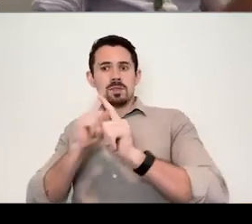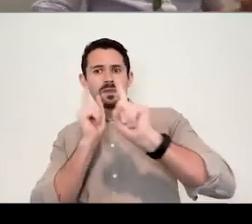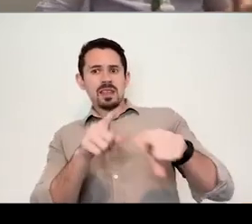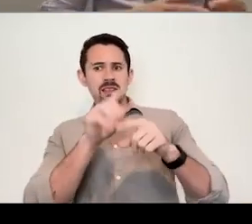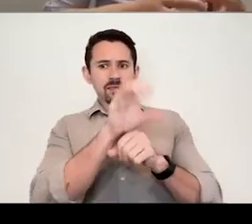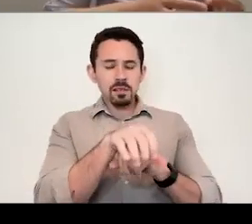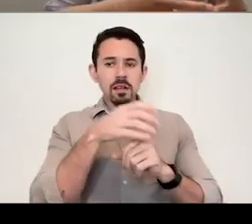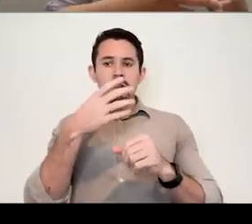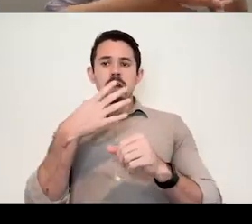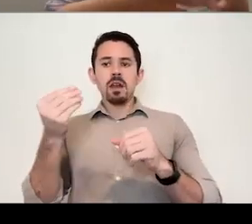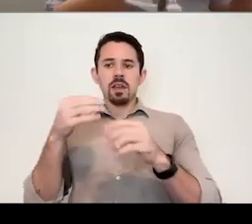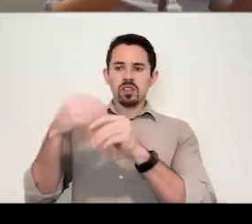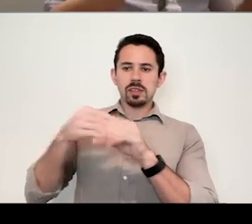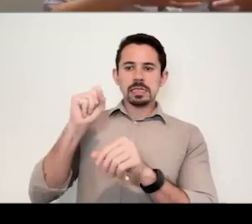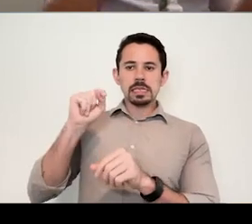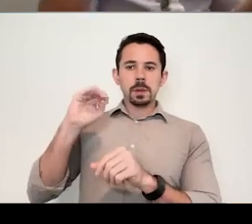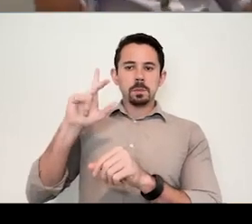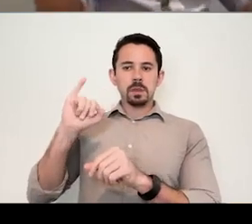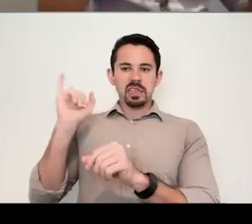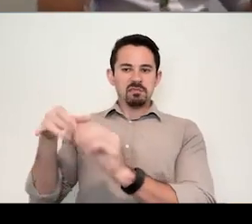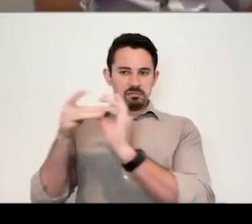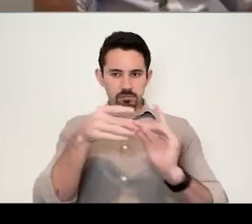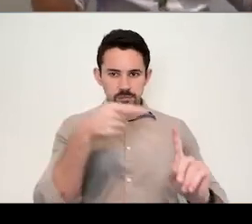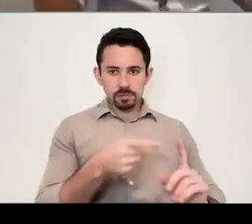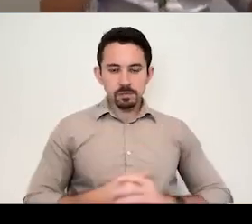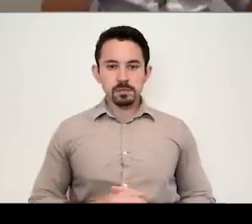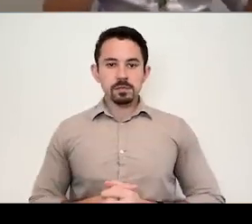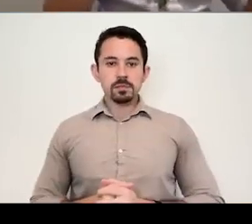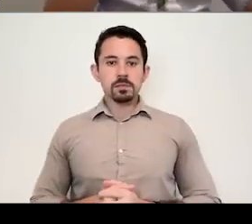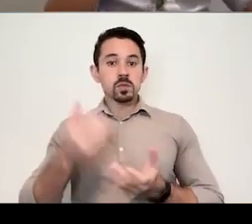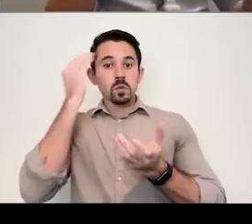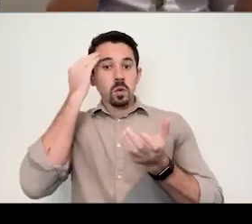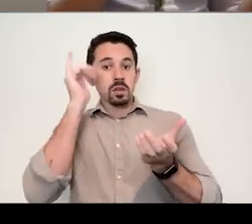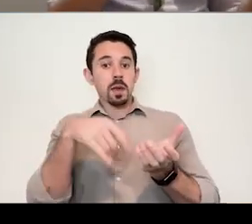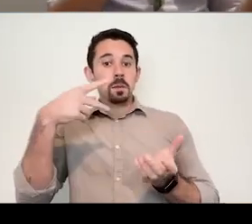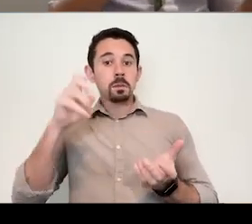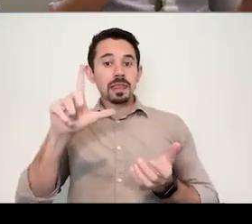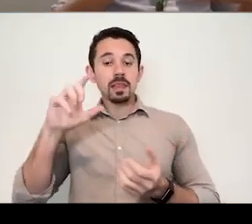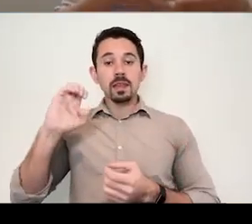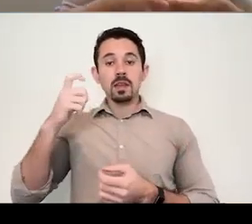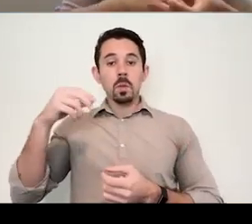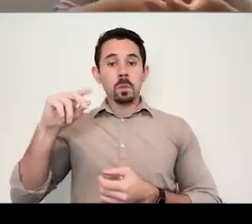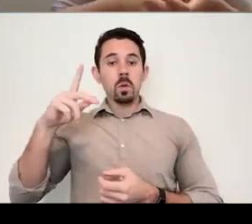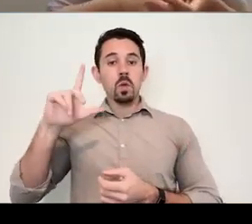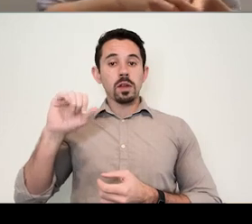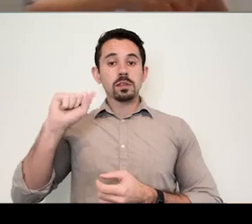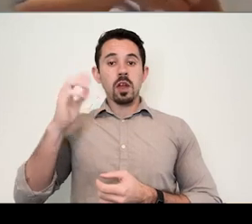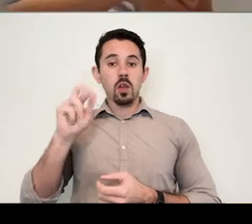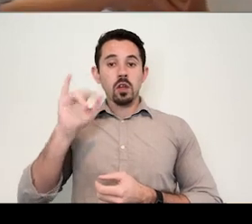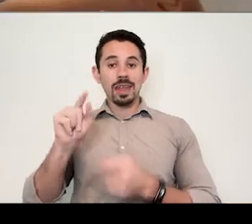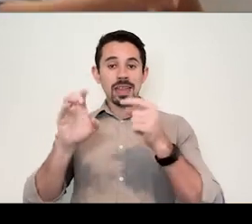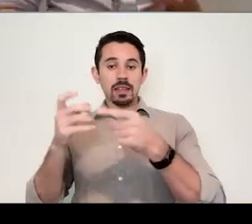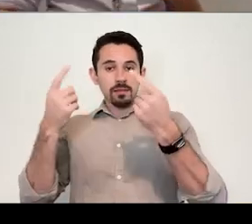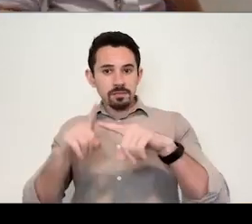means is that it contributes to how the biofilm reacts to forces and external stimuli. So knowing